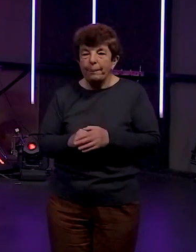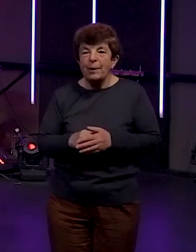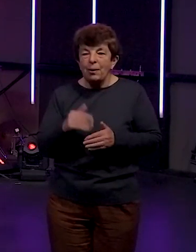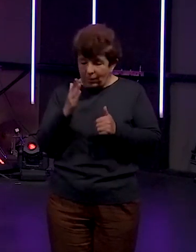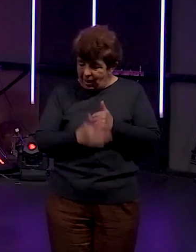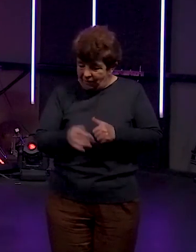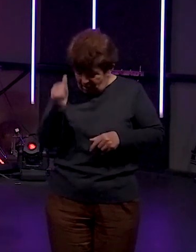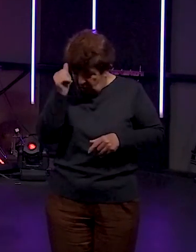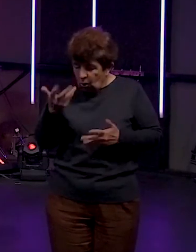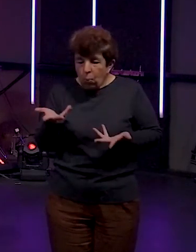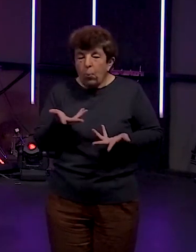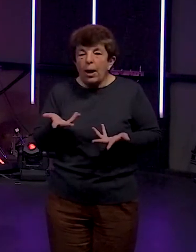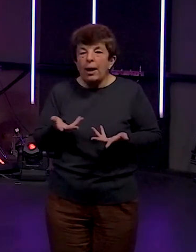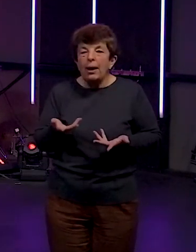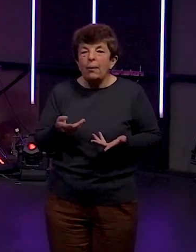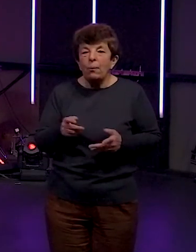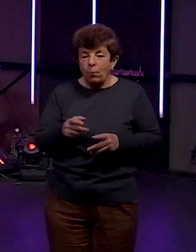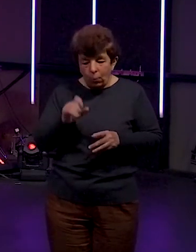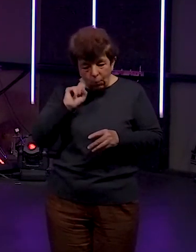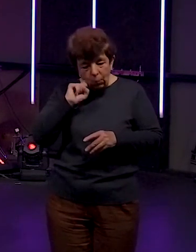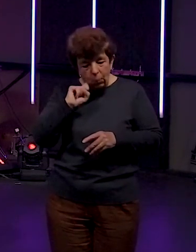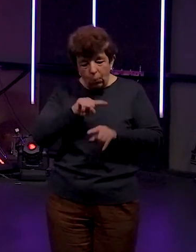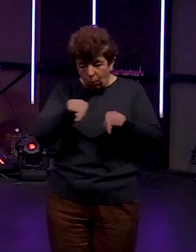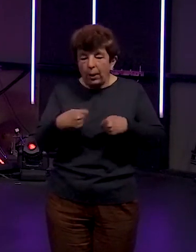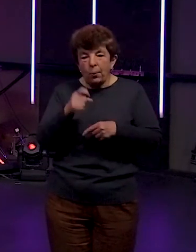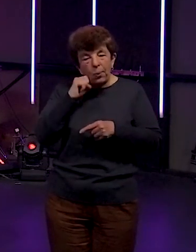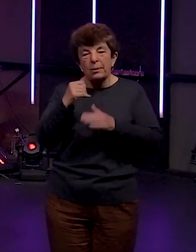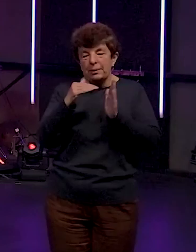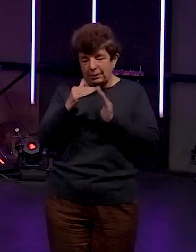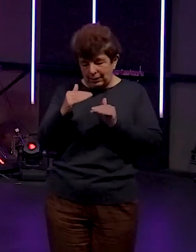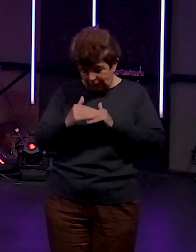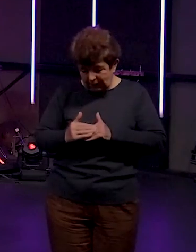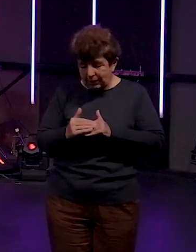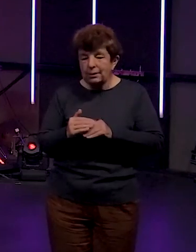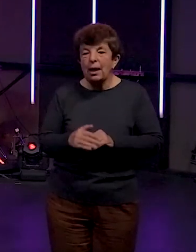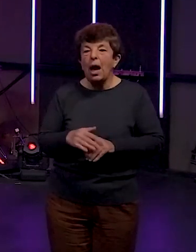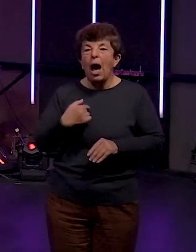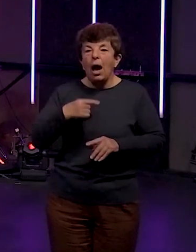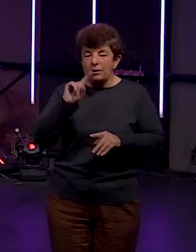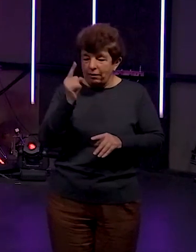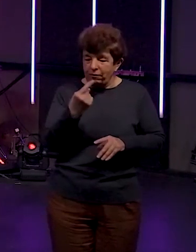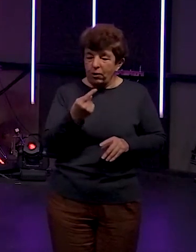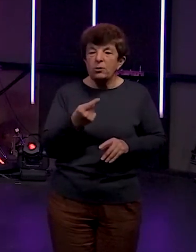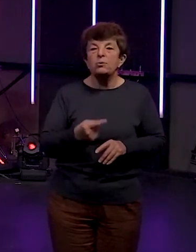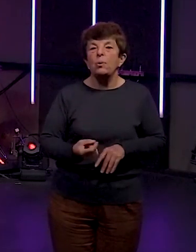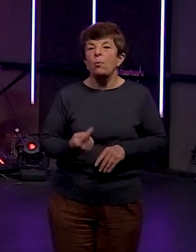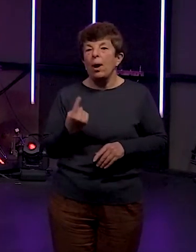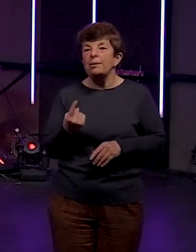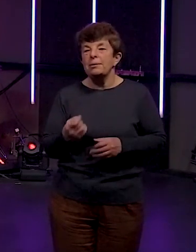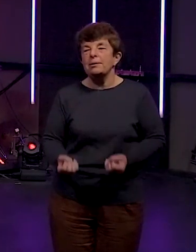knew exactly where we were going to sit. Well I was the first one to cave and after a